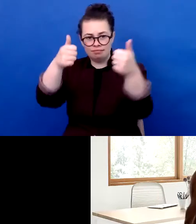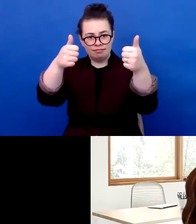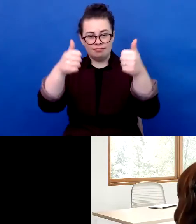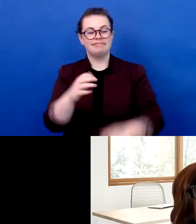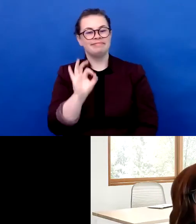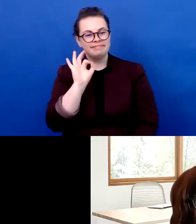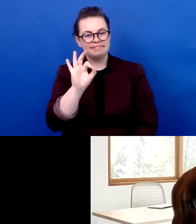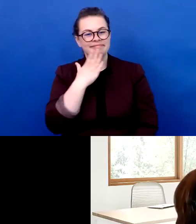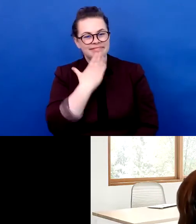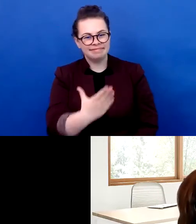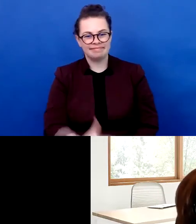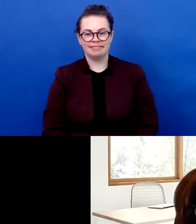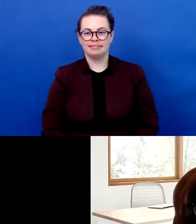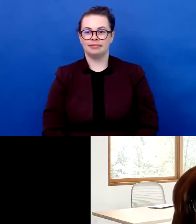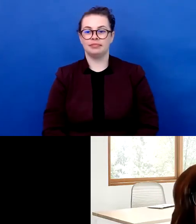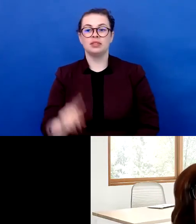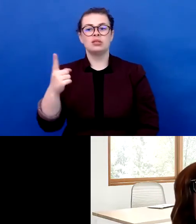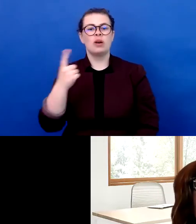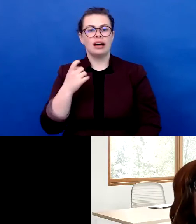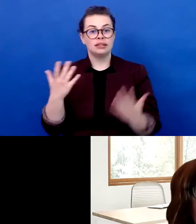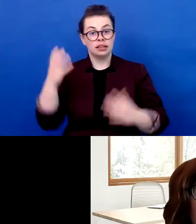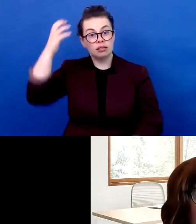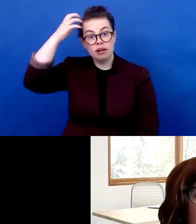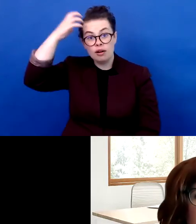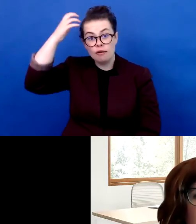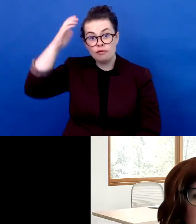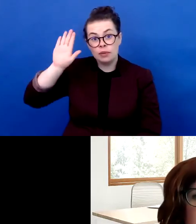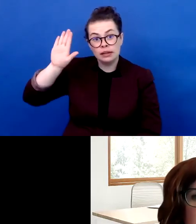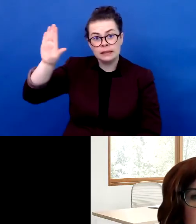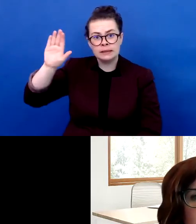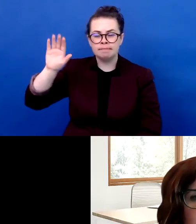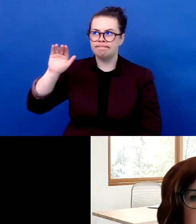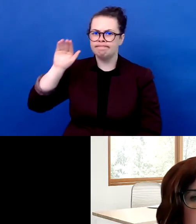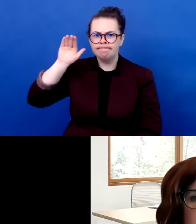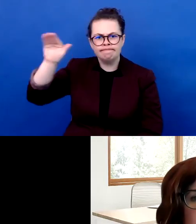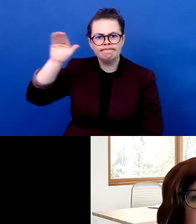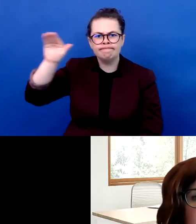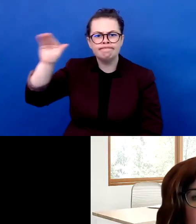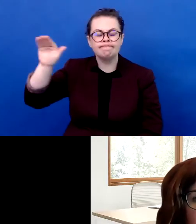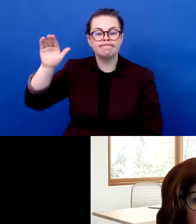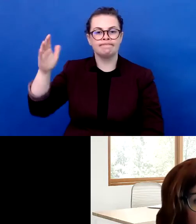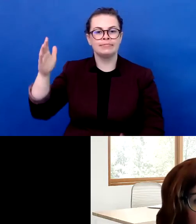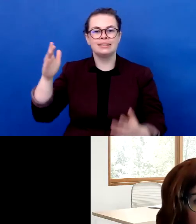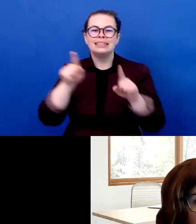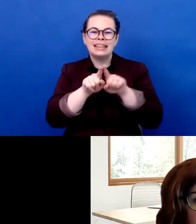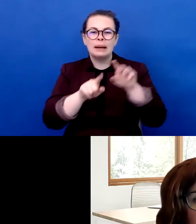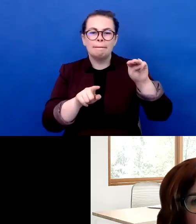in terms of pushing government a valid response that manell raises yet the reality is that many